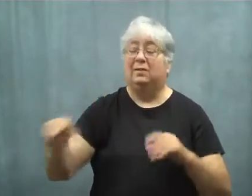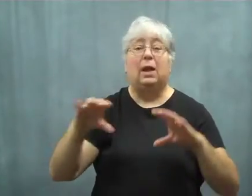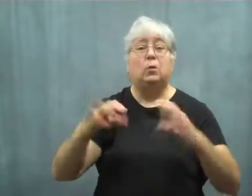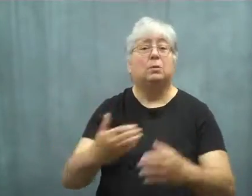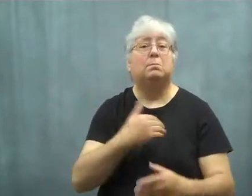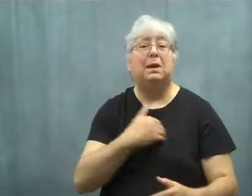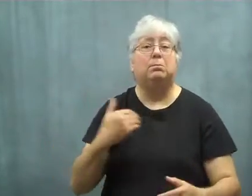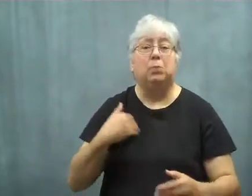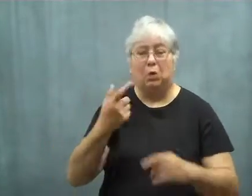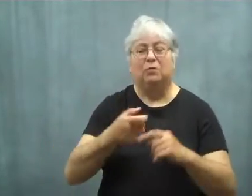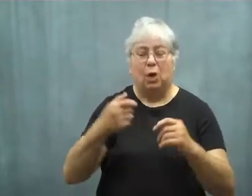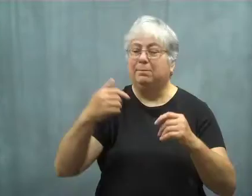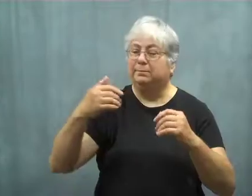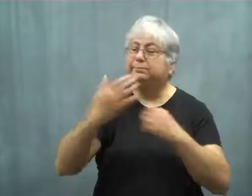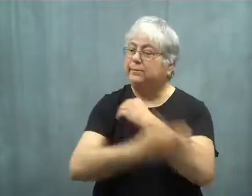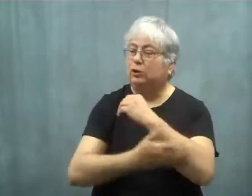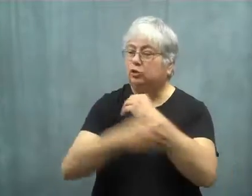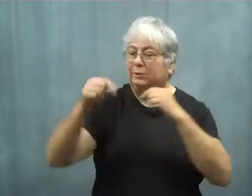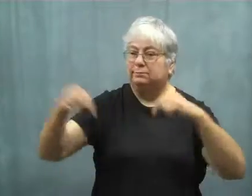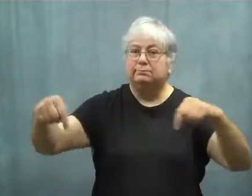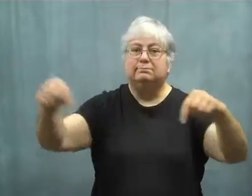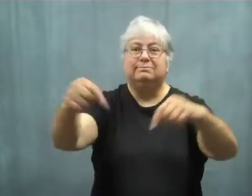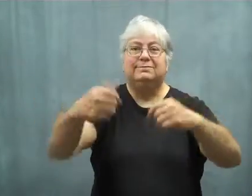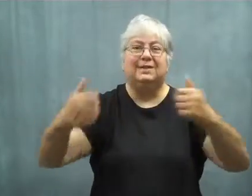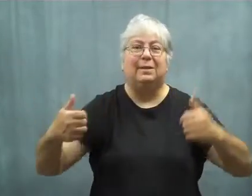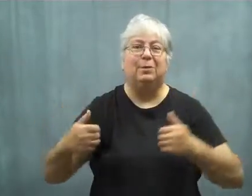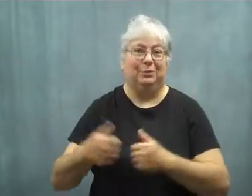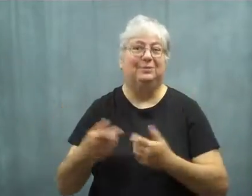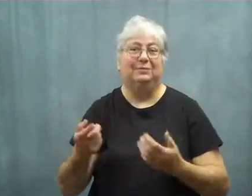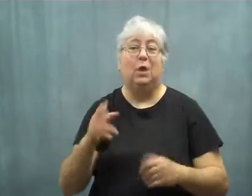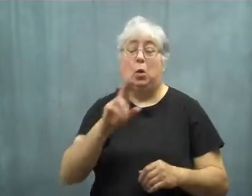The council consists of members from Arctic Circle countries.